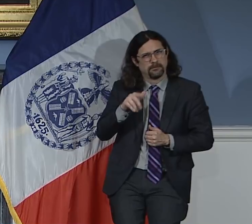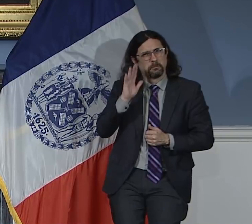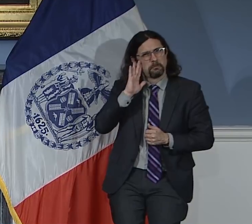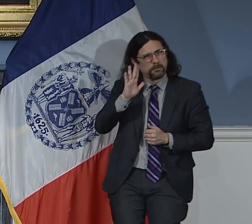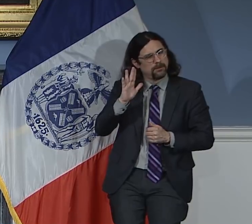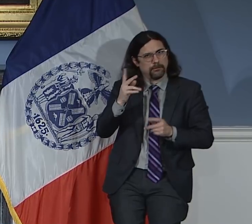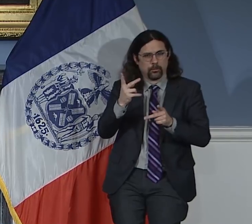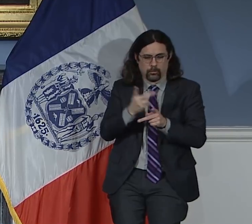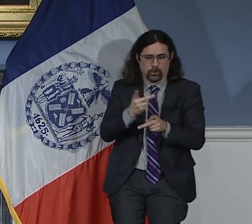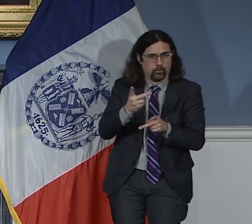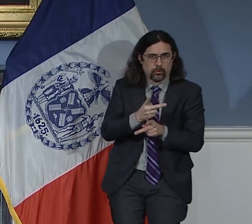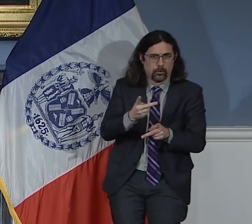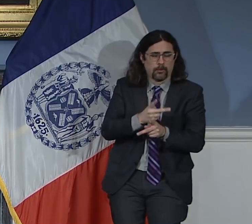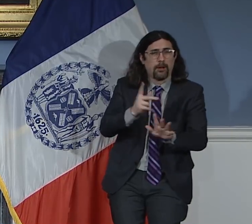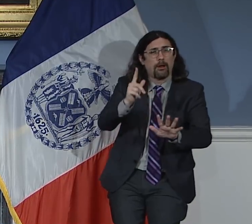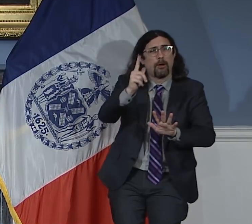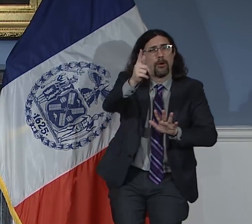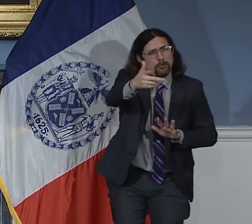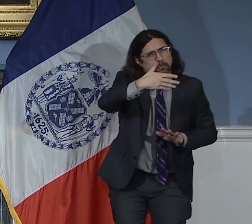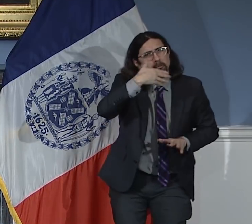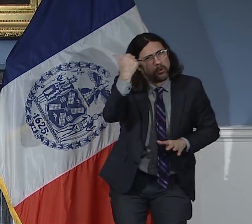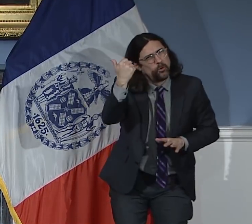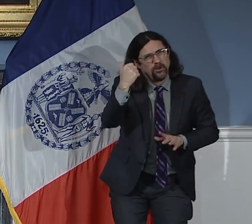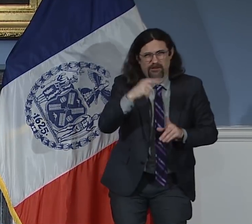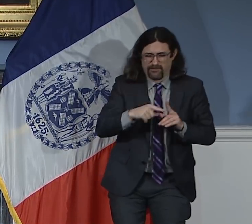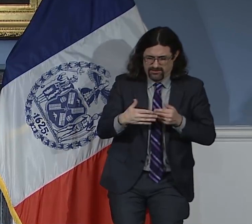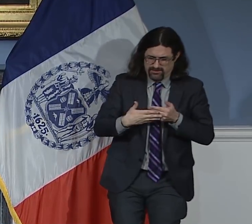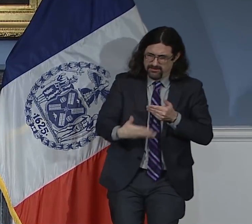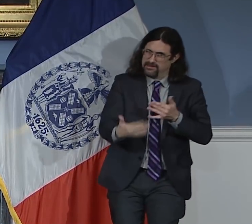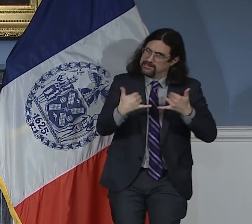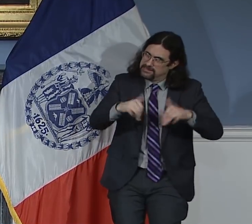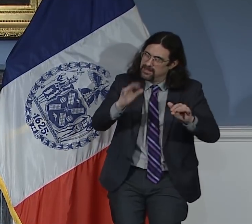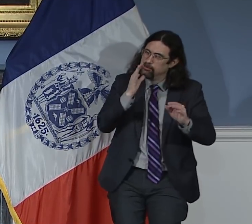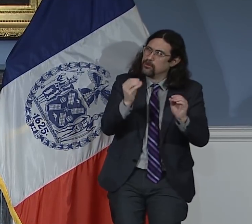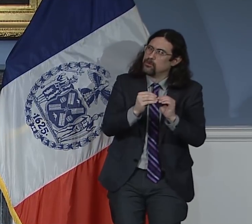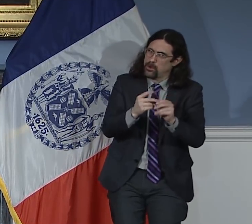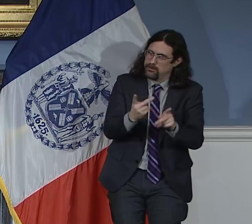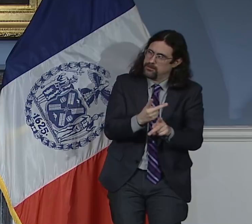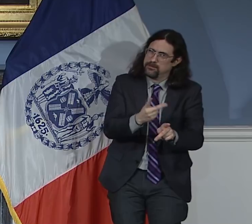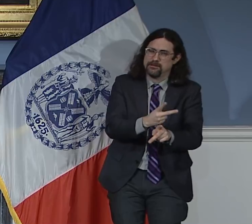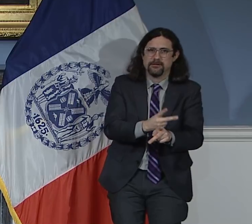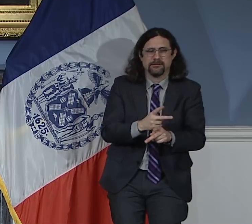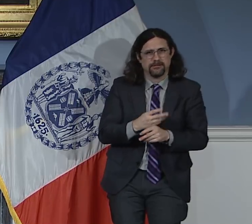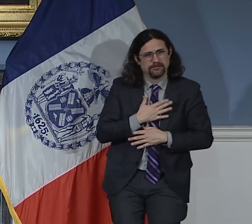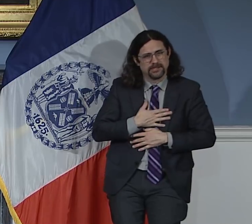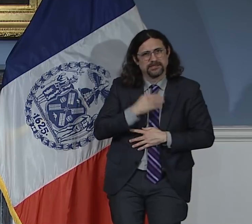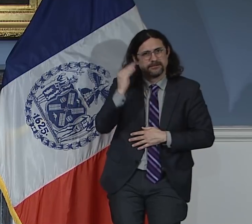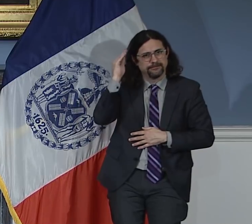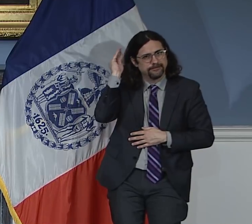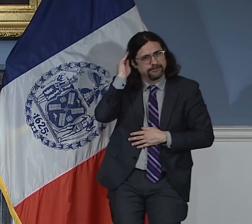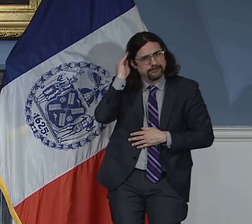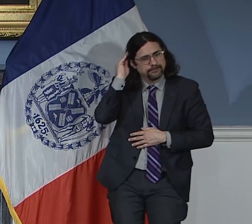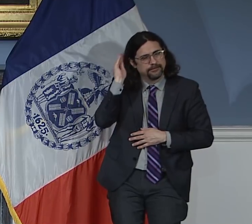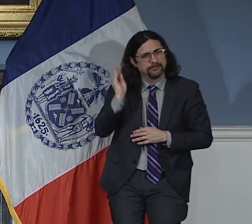THAT PHRASE. BUT THIS IS PROBABLY THE MOST BLUNT EXAMPLE WE'RE GOINGTO SEE IN OUR LIVES OF THE NOTION